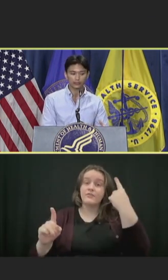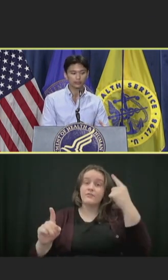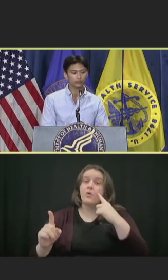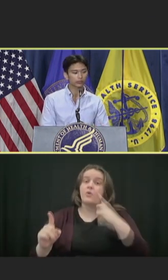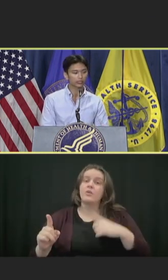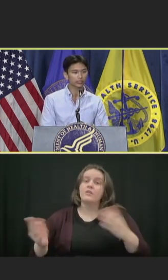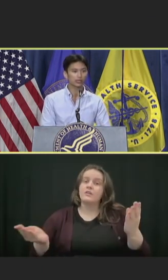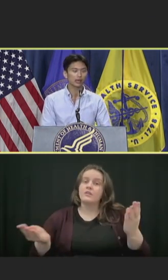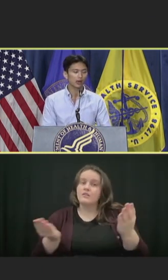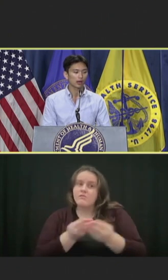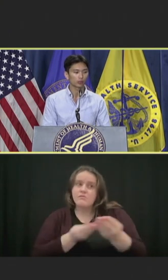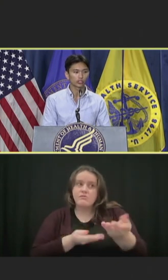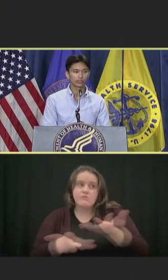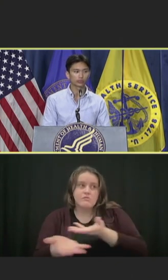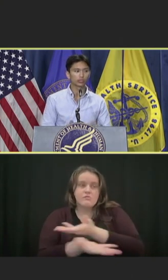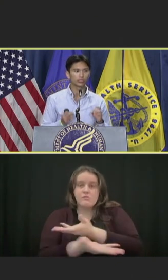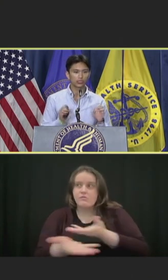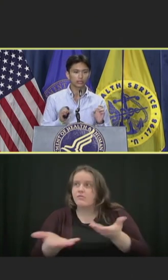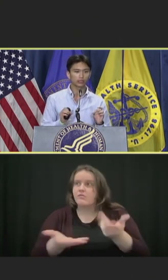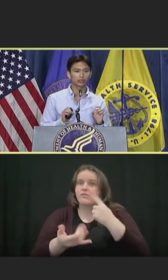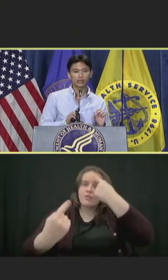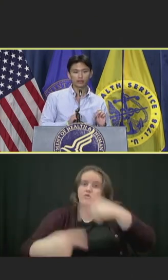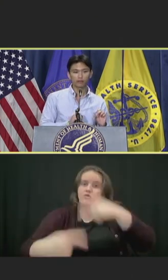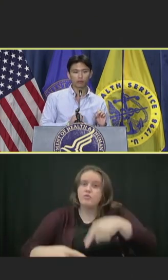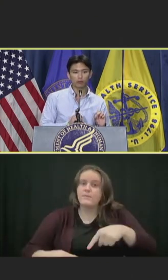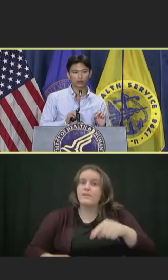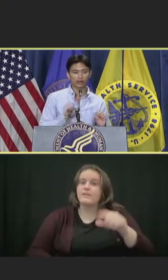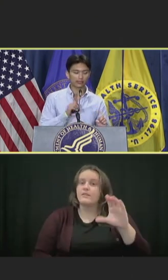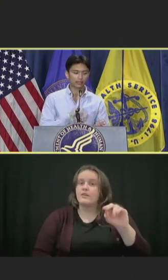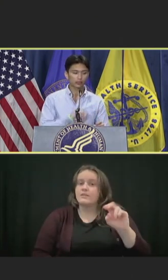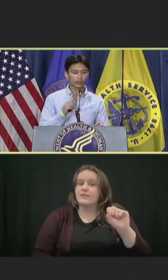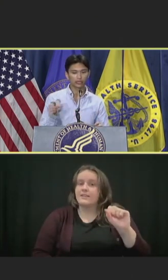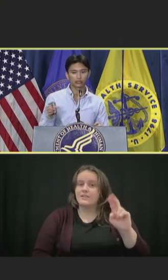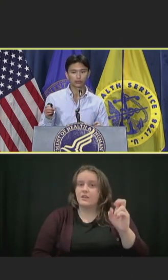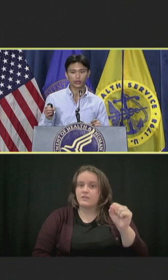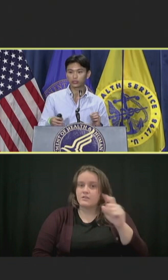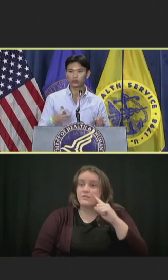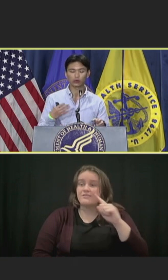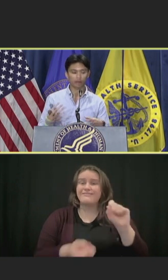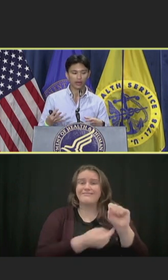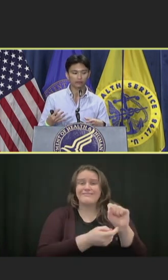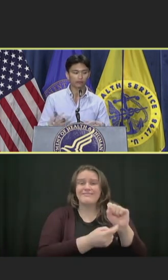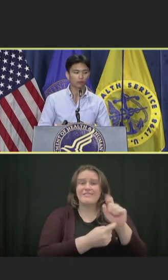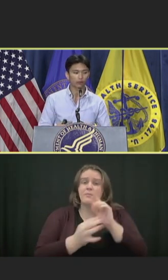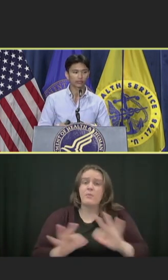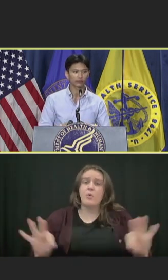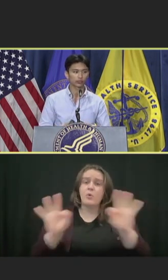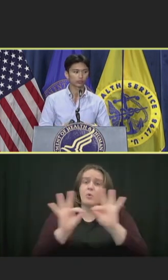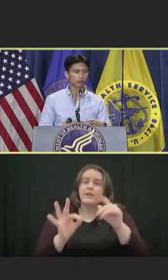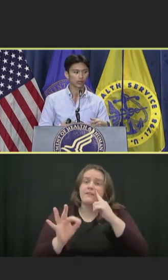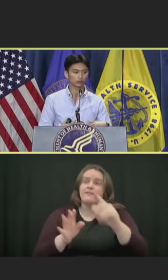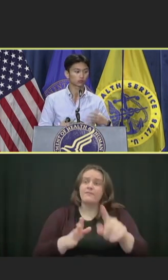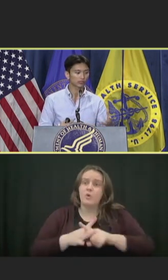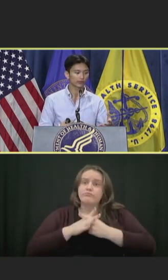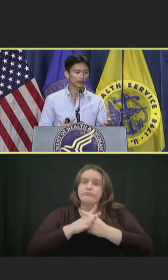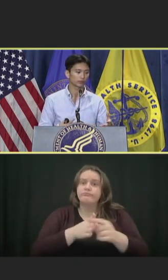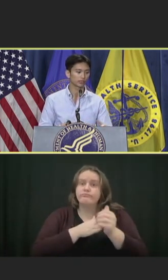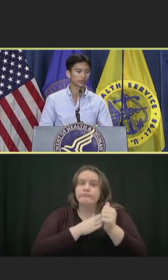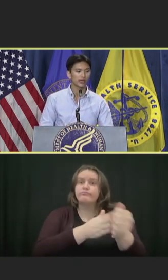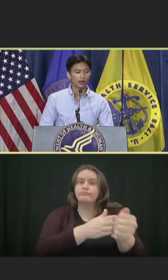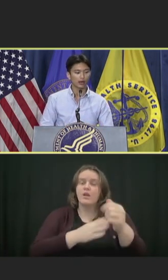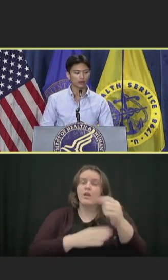building, which is really key for accelerating the regulatory path for different drug development,